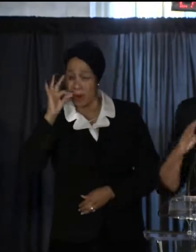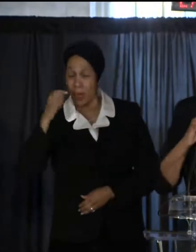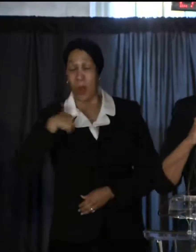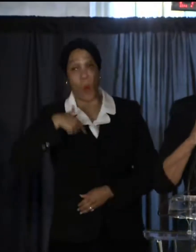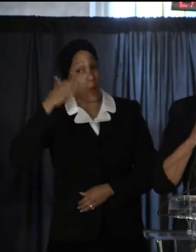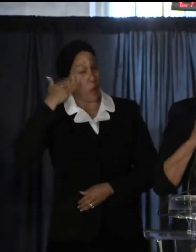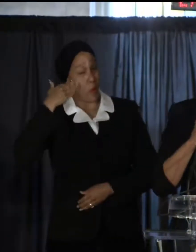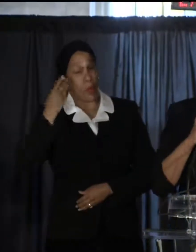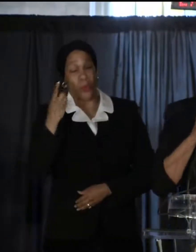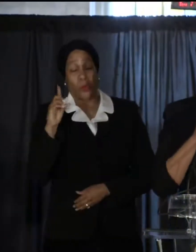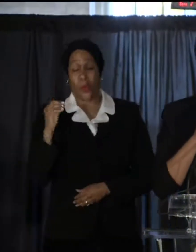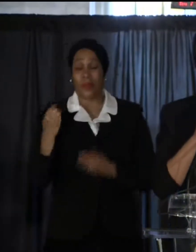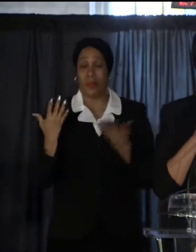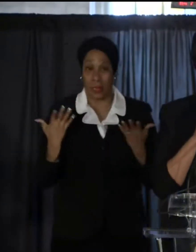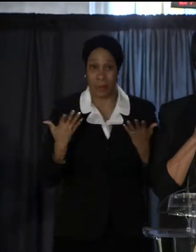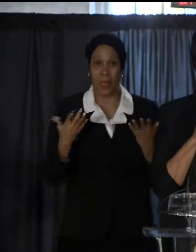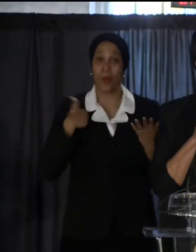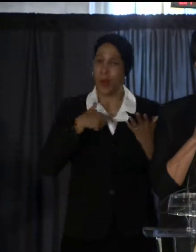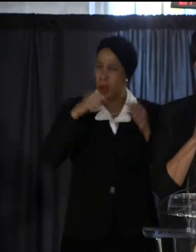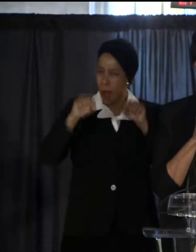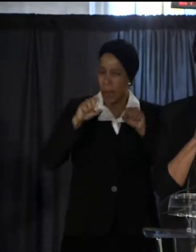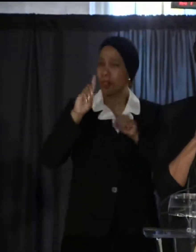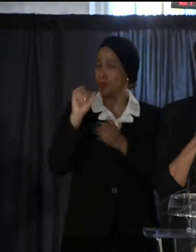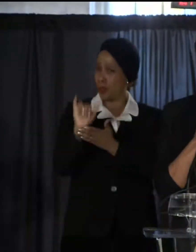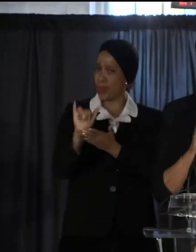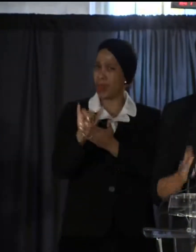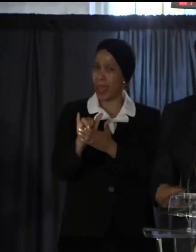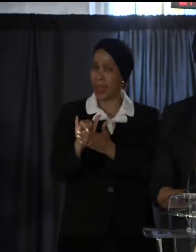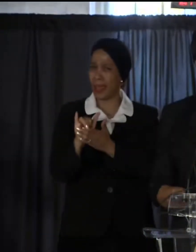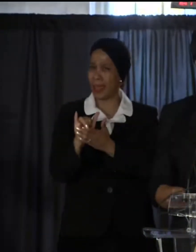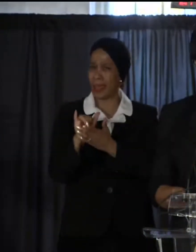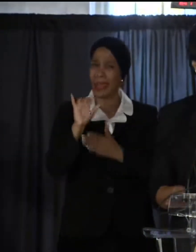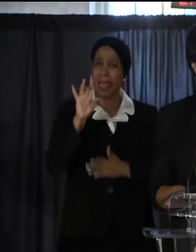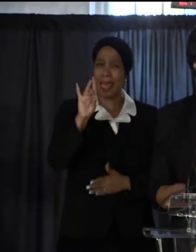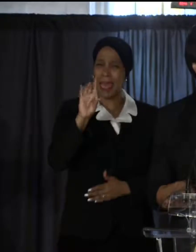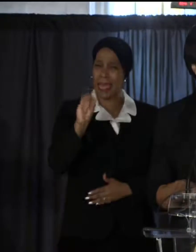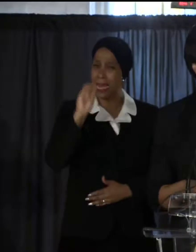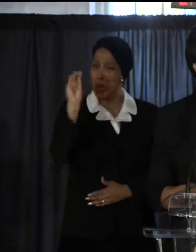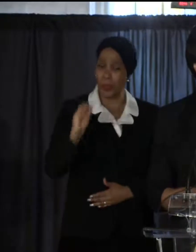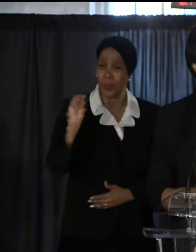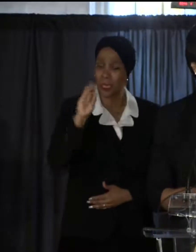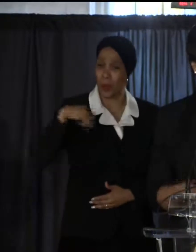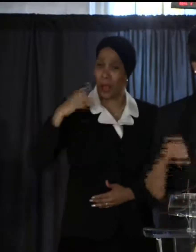AND THAT IS WHAT WE WERE ABLE TO DO OVER 80% OF WASHINGTONIANS